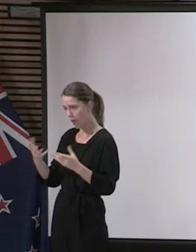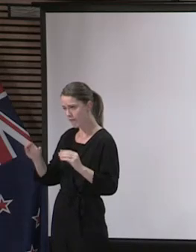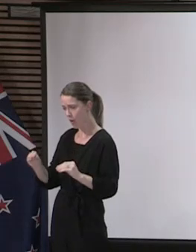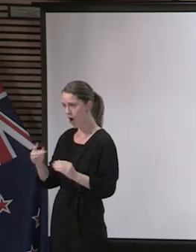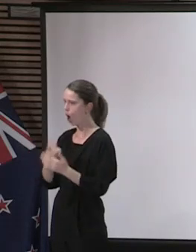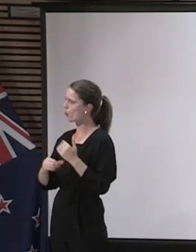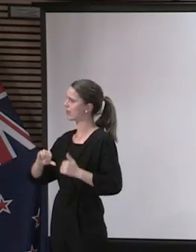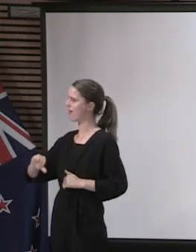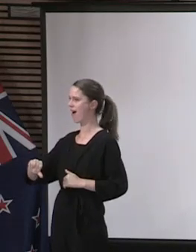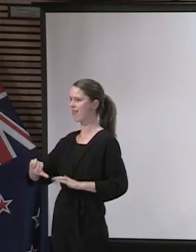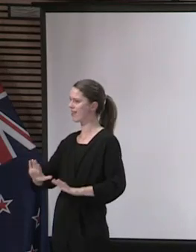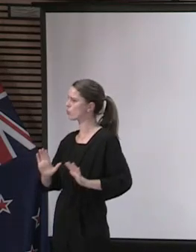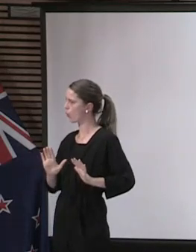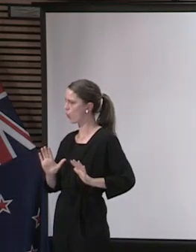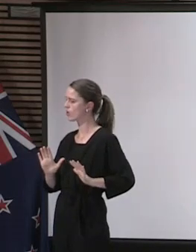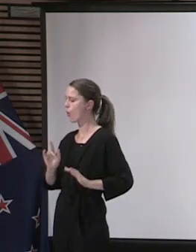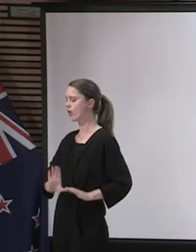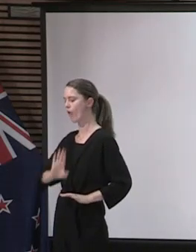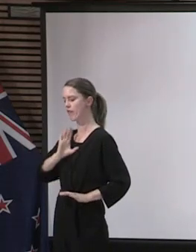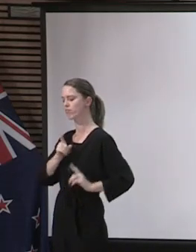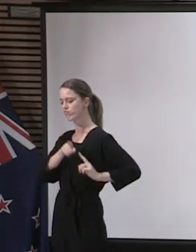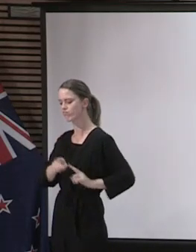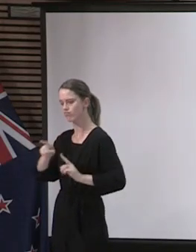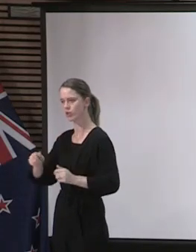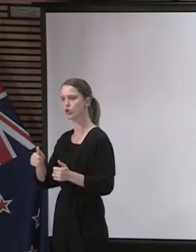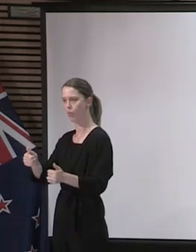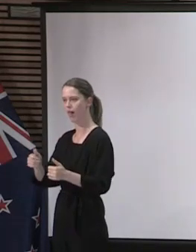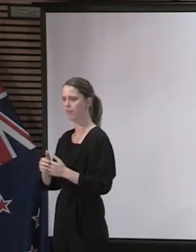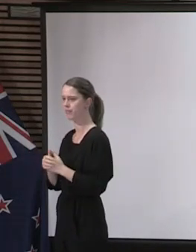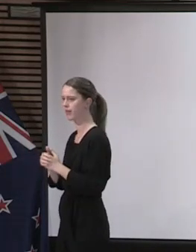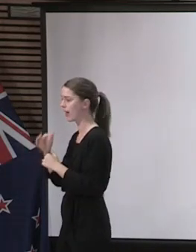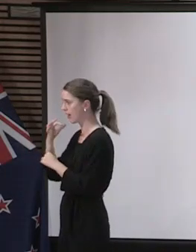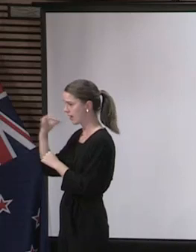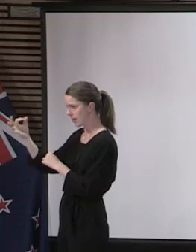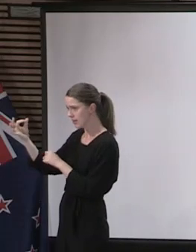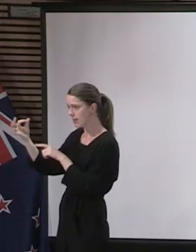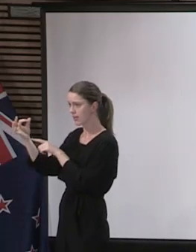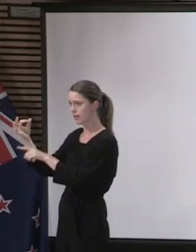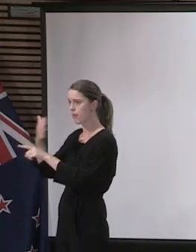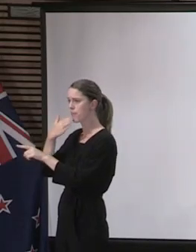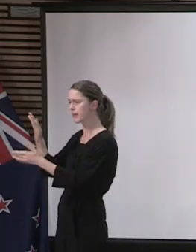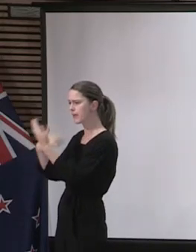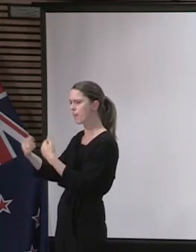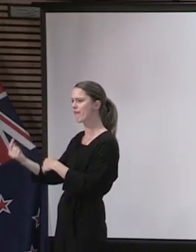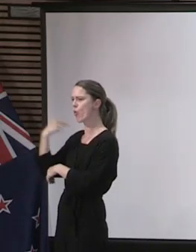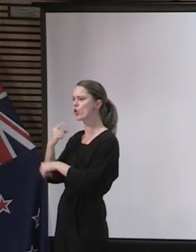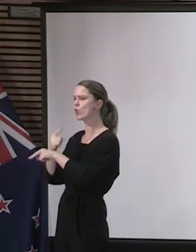sorry 1st April, it has been a total of mine cases. So incredibly low and confidence around the way that those